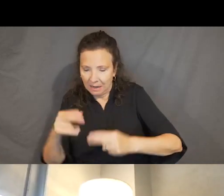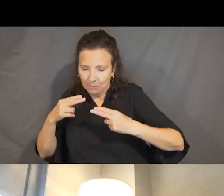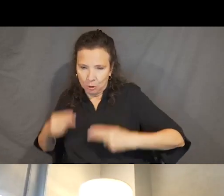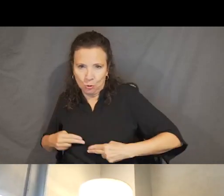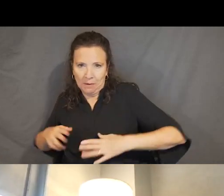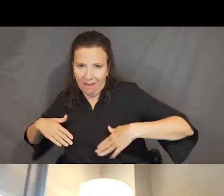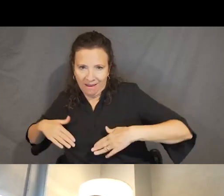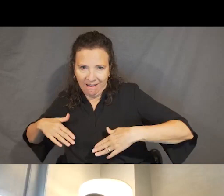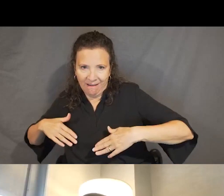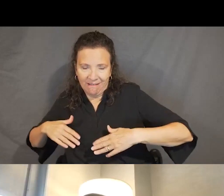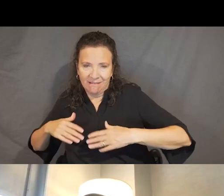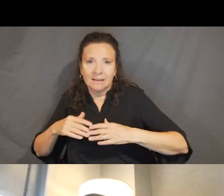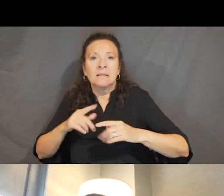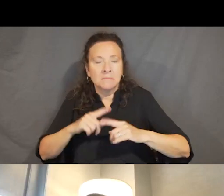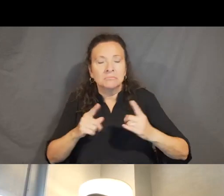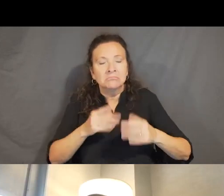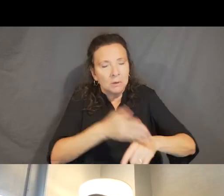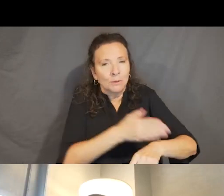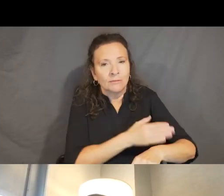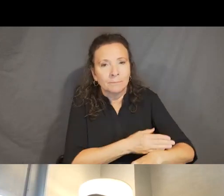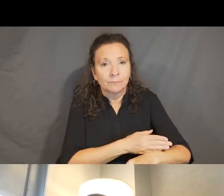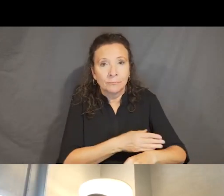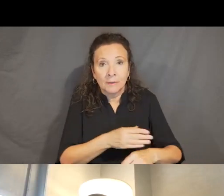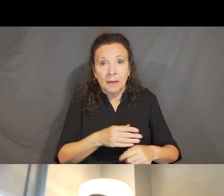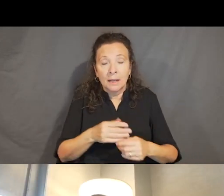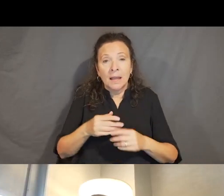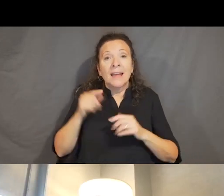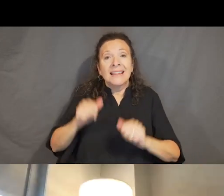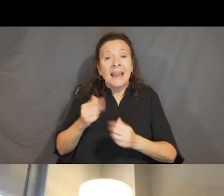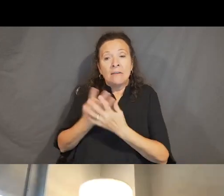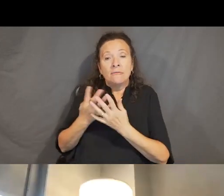background noises. How many times have you been on the zoom called lately where someone is like, oh,